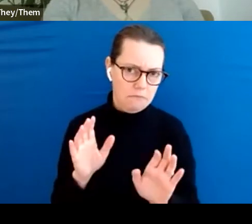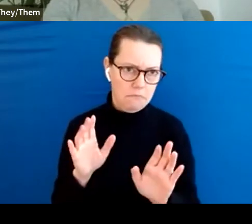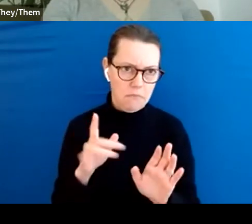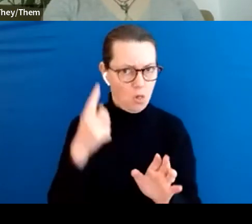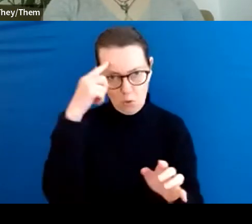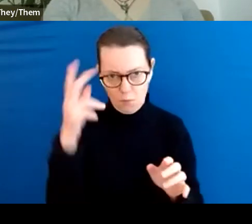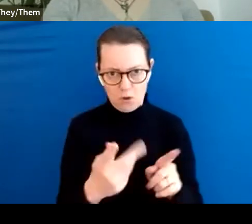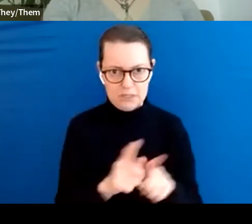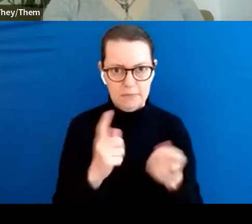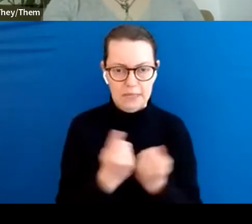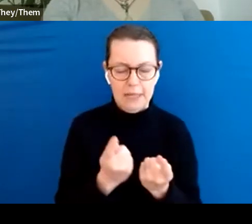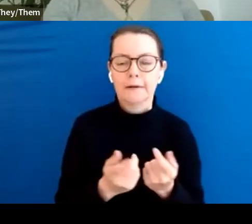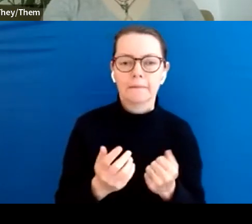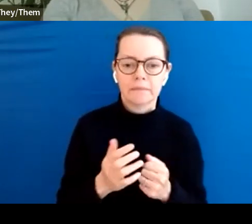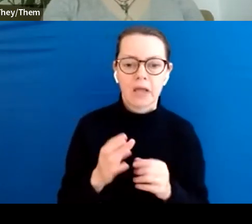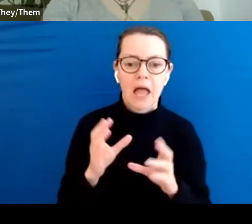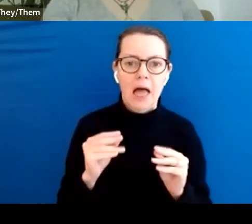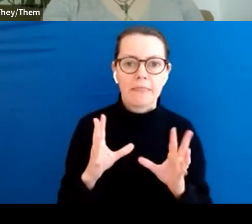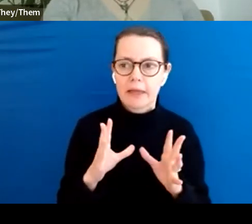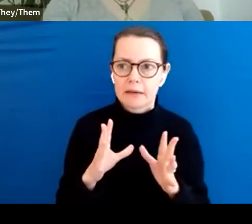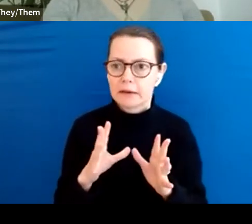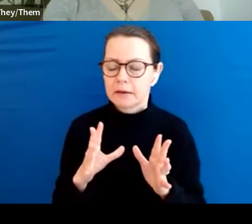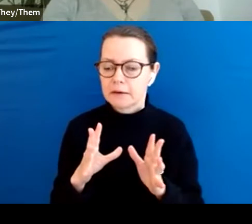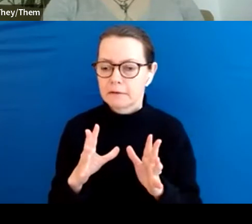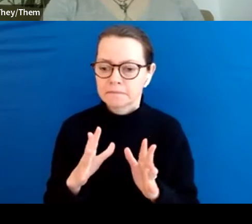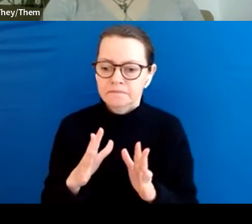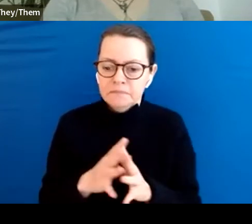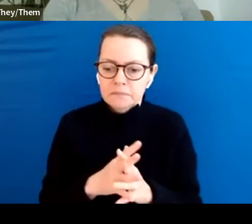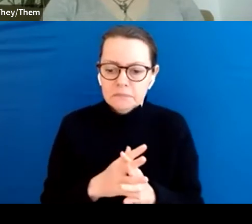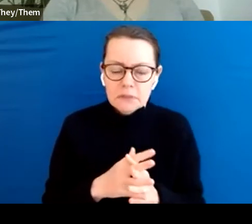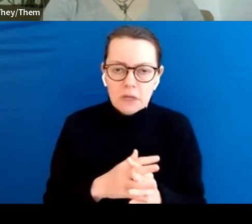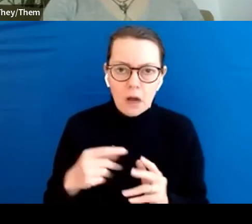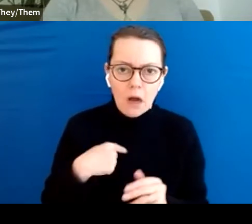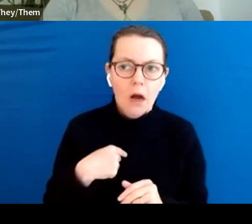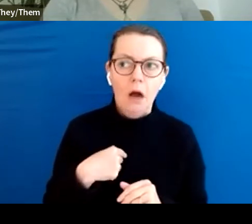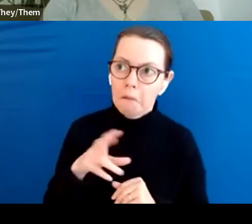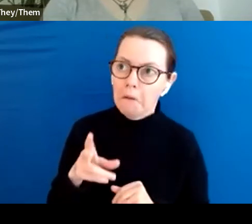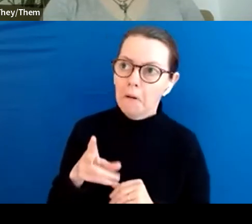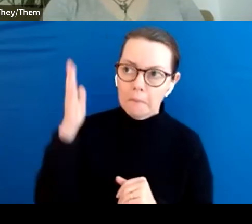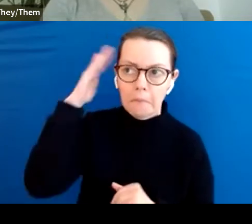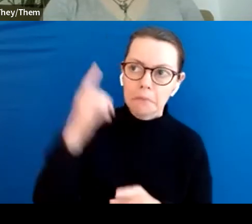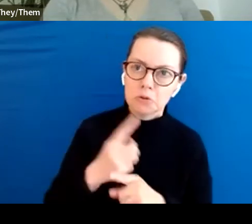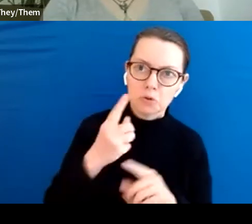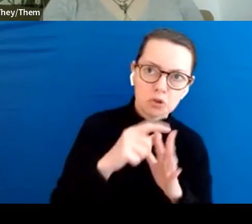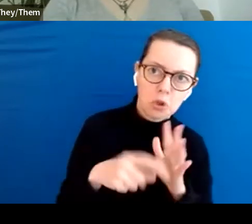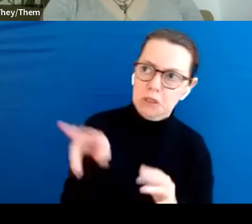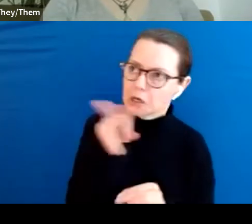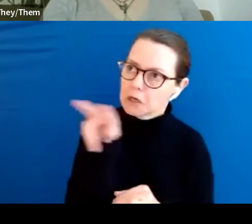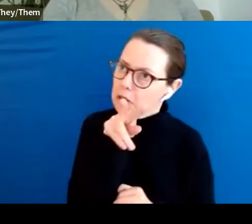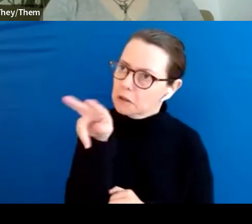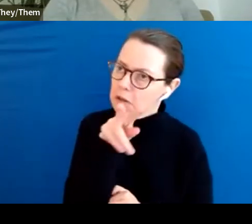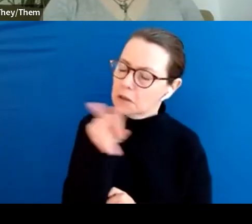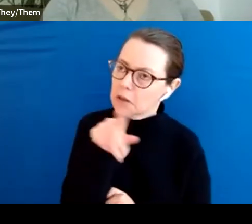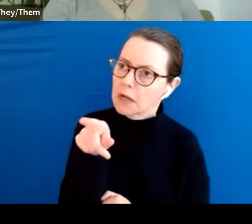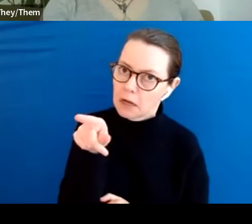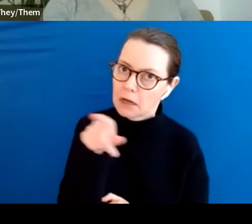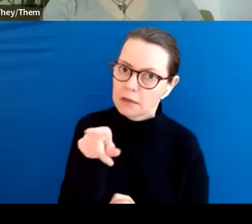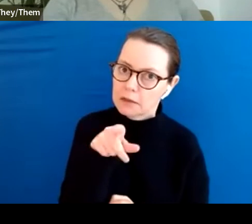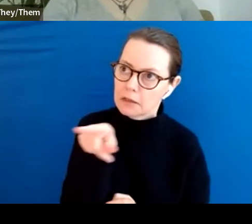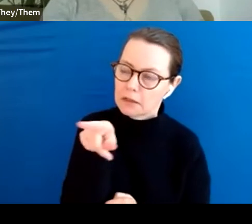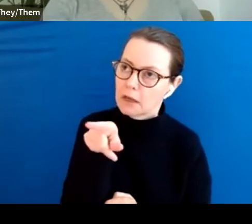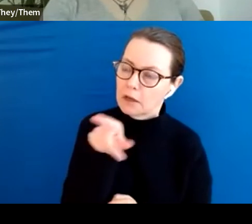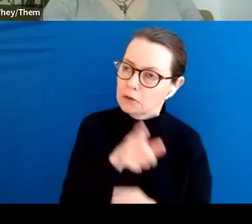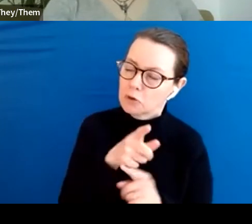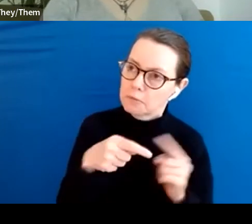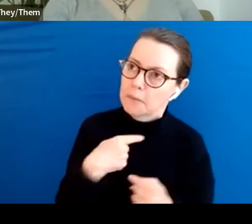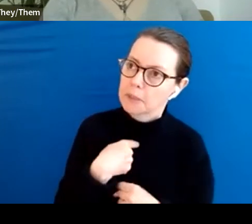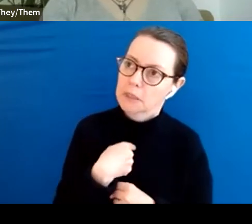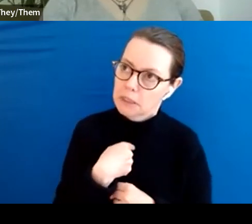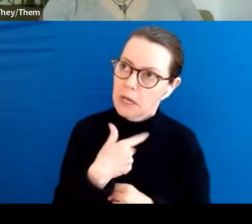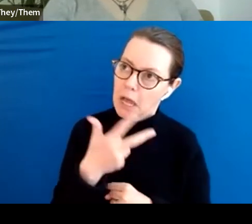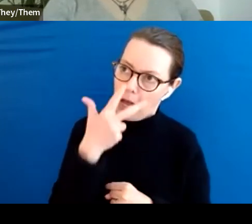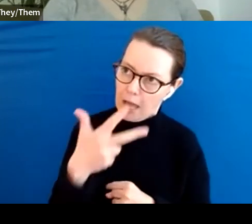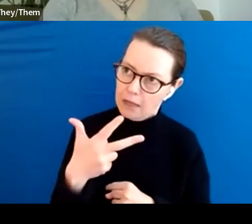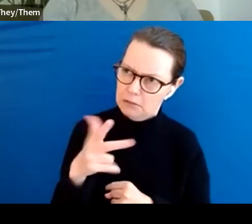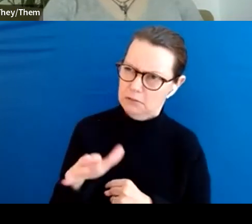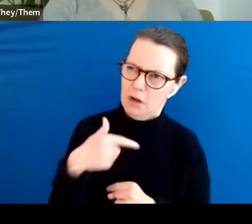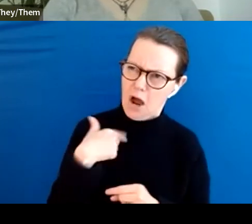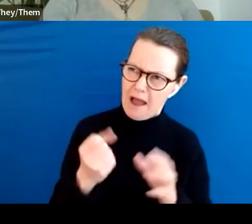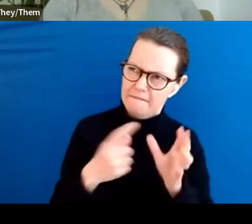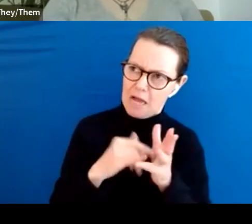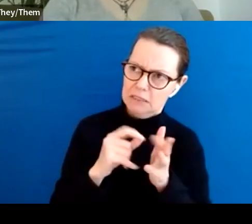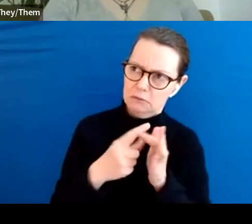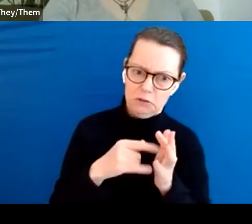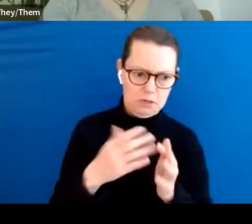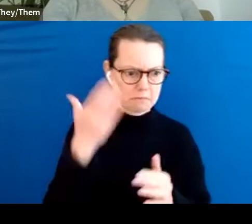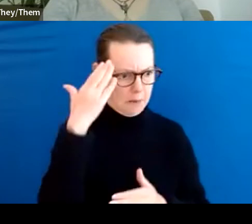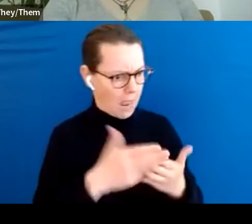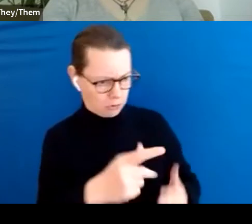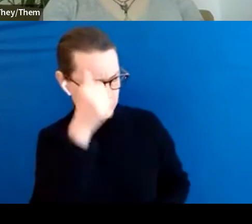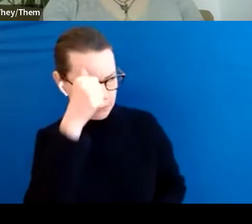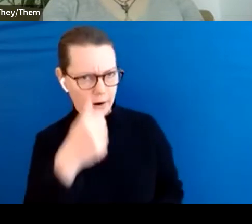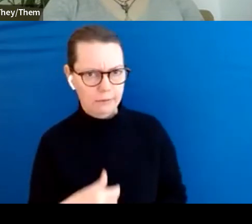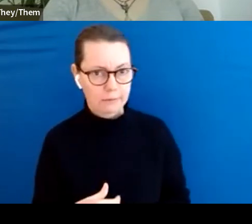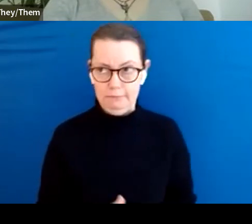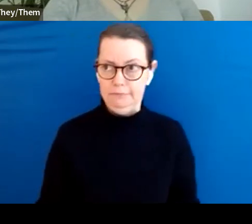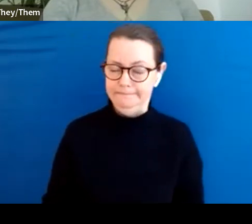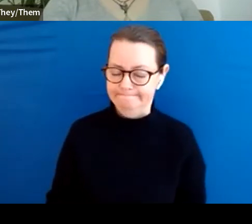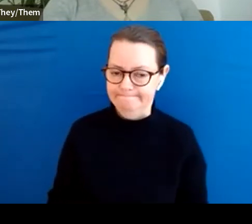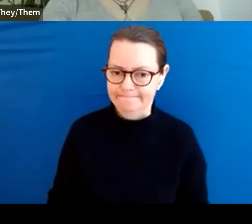Um, and so yeah and so that's when I kind of let it out. Okay, I have this. And it wasn't until I was, again, about eight years old when I mentioned it at something and mom was like, how did you know that.